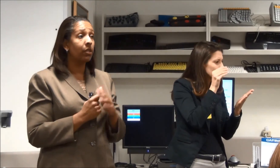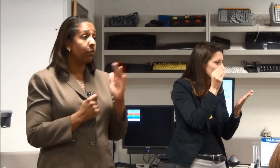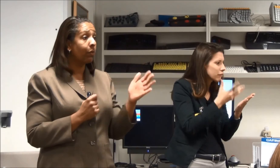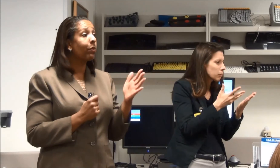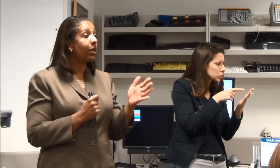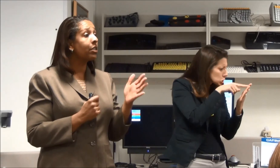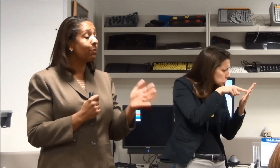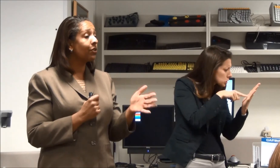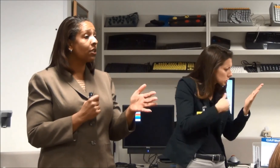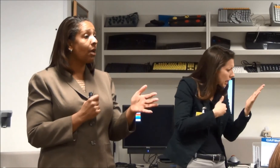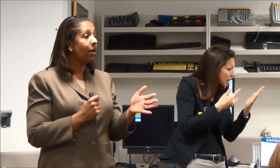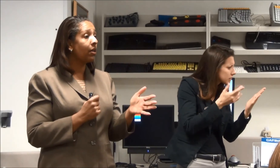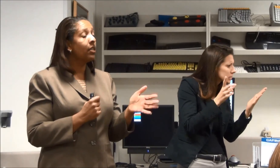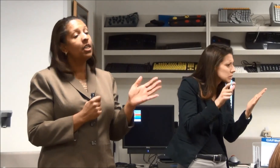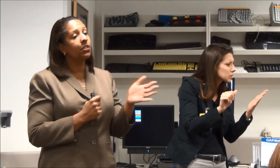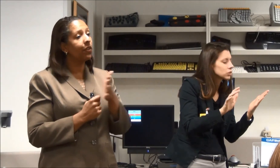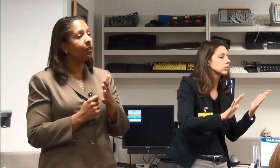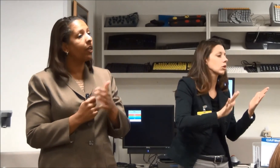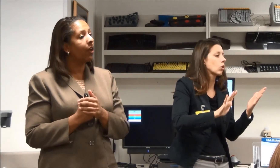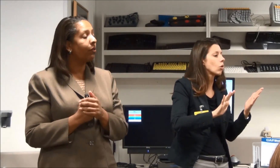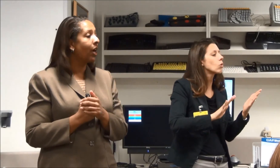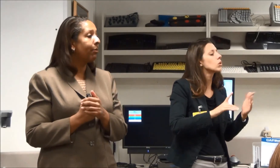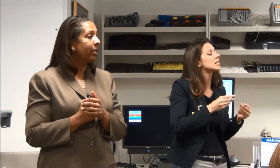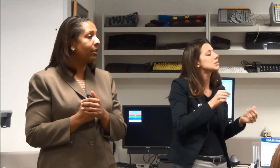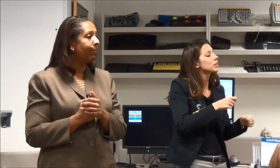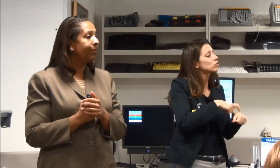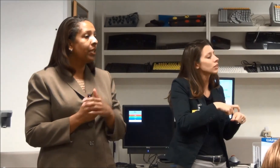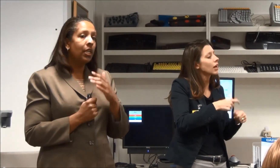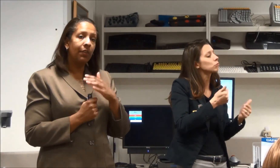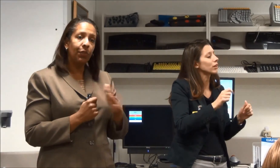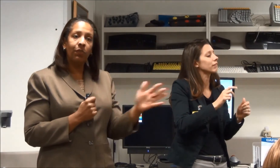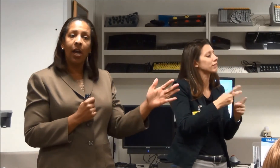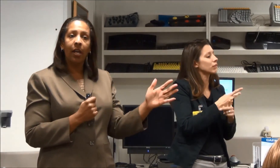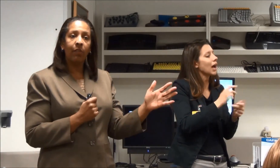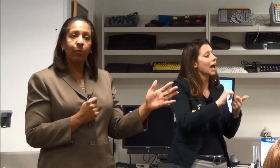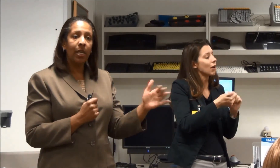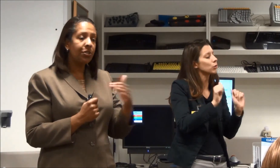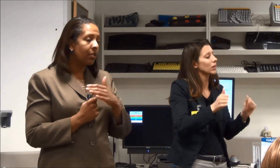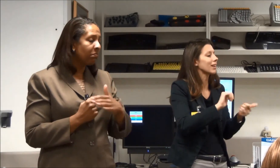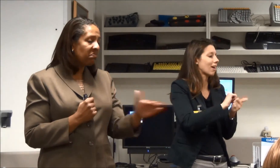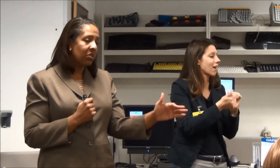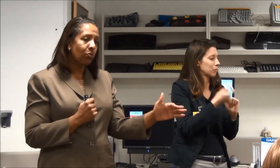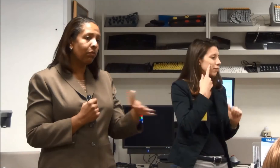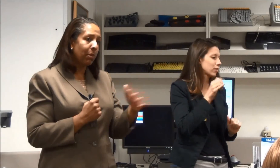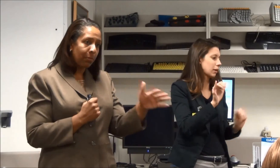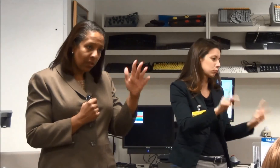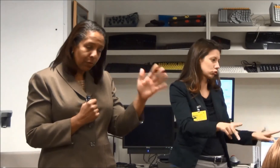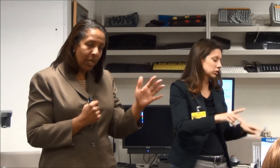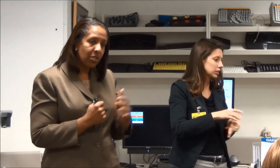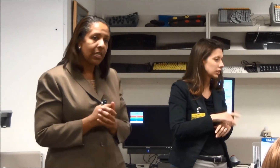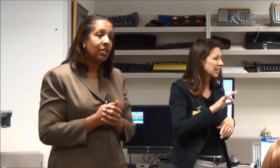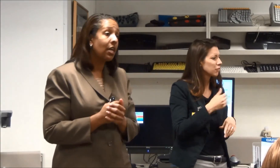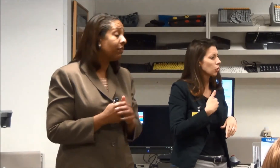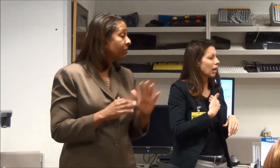What we want you to spend your time on is figuring out how to accommodate them. If you've got information, sort of minimal information that's enough, that's all you